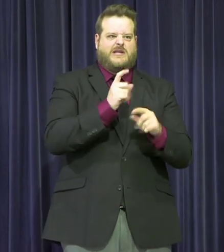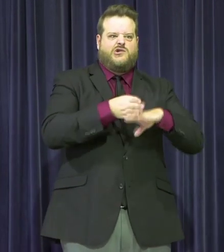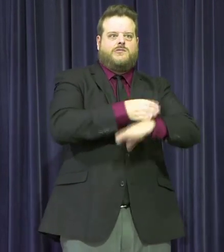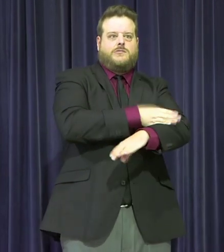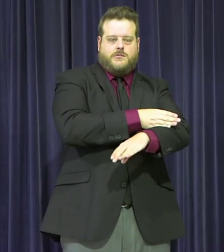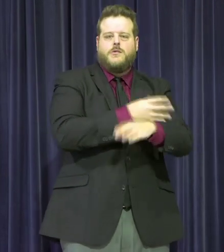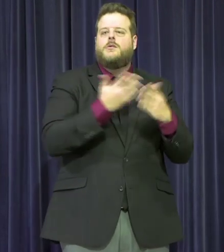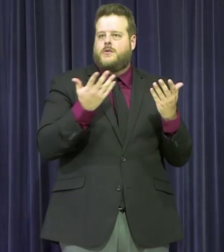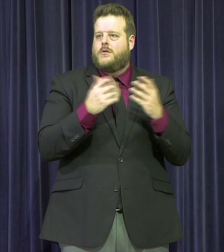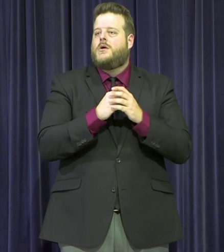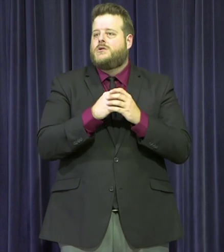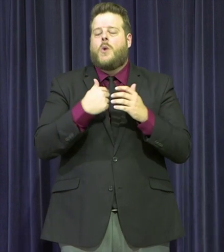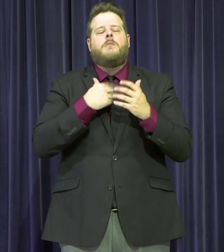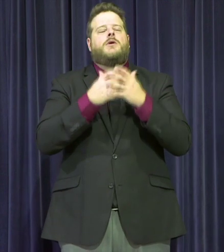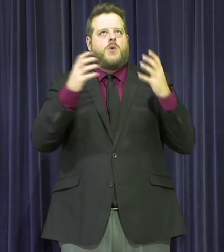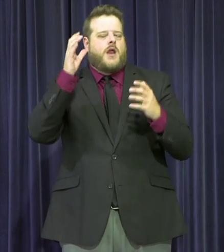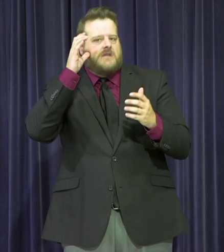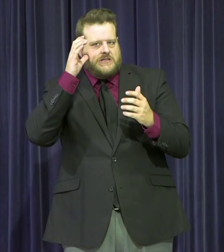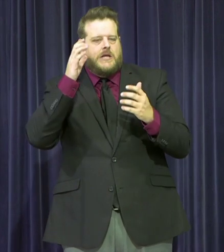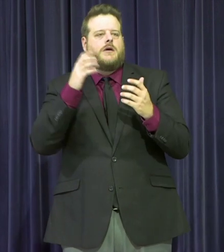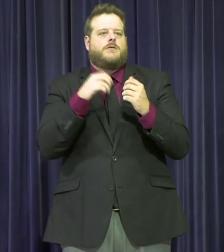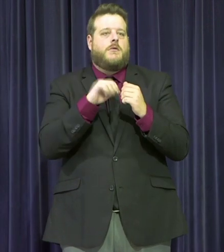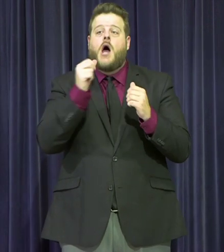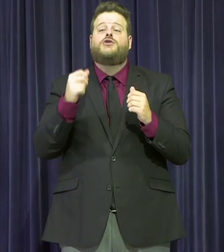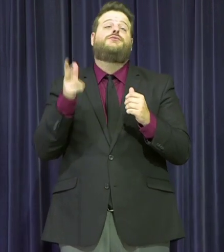So I am going to be doing a lot of listening, not just hearing but really listening.